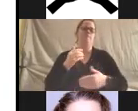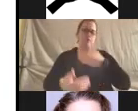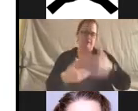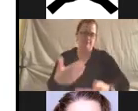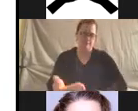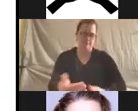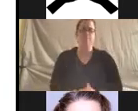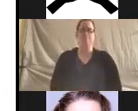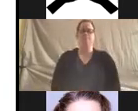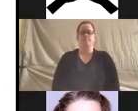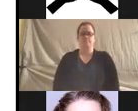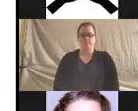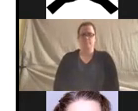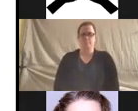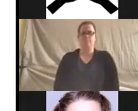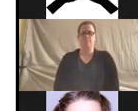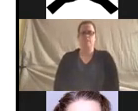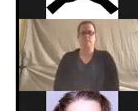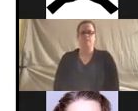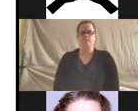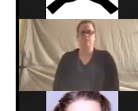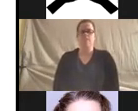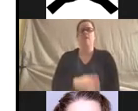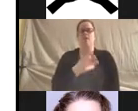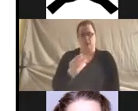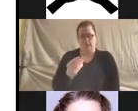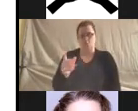And when it failed,